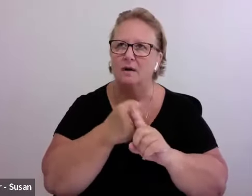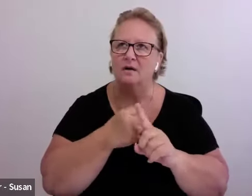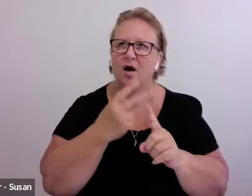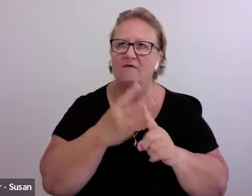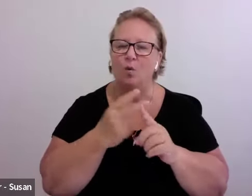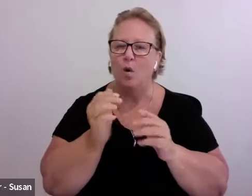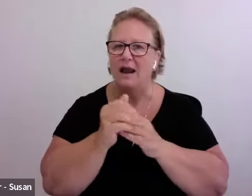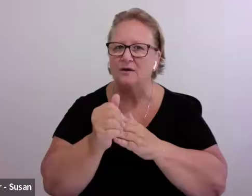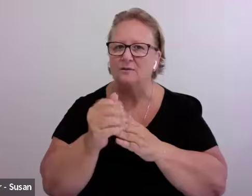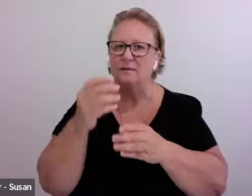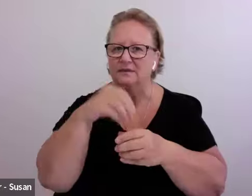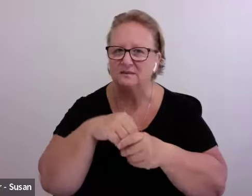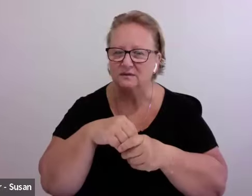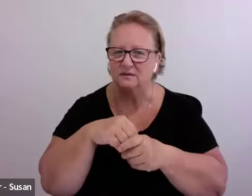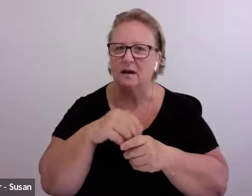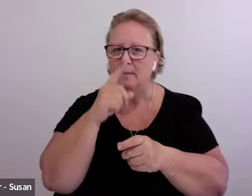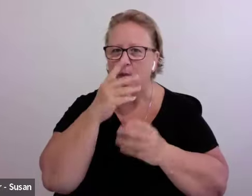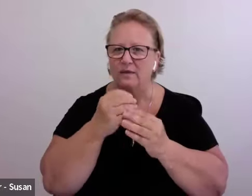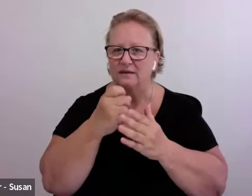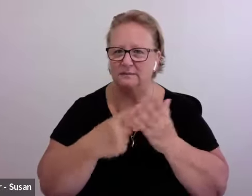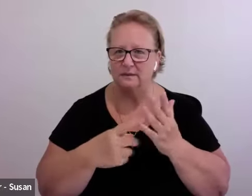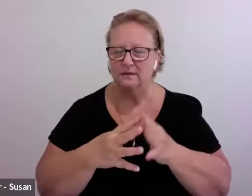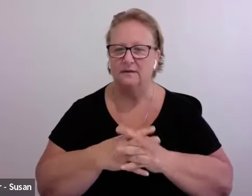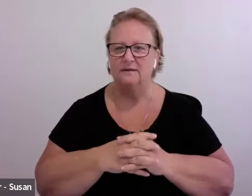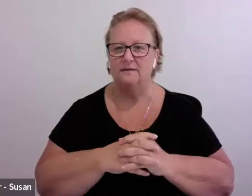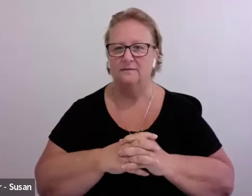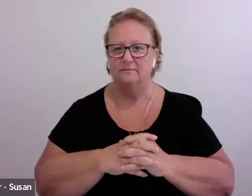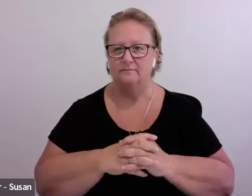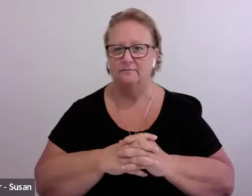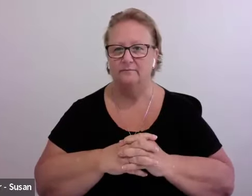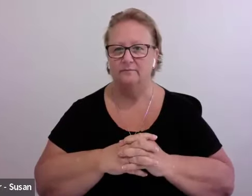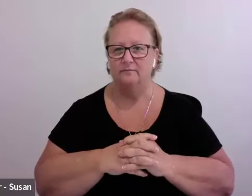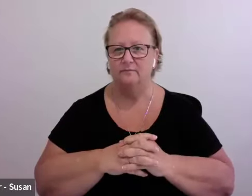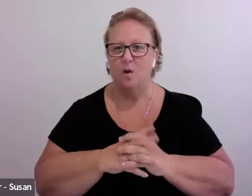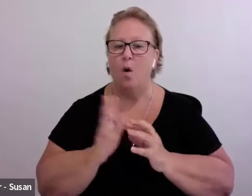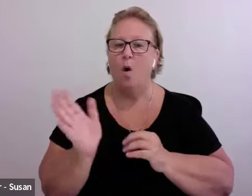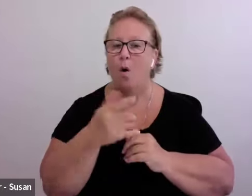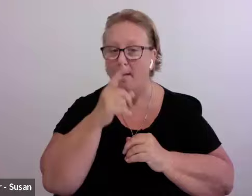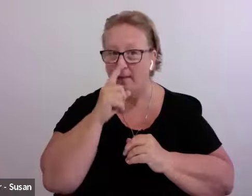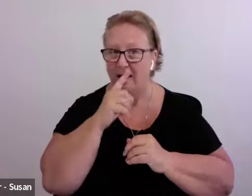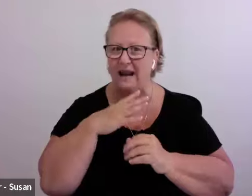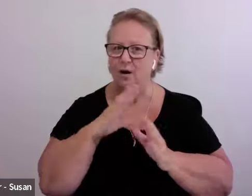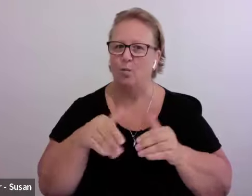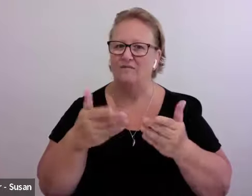disability and it's worth 25%. This criterion focuses on how the project promotes leadership participation and